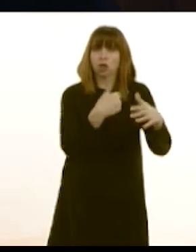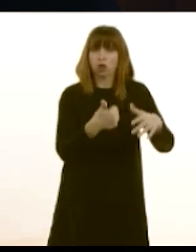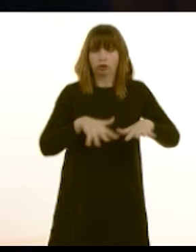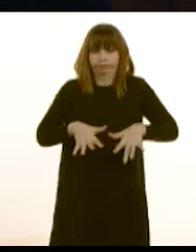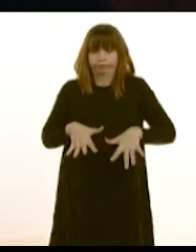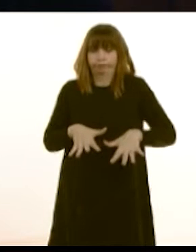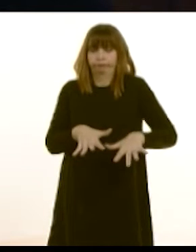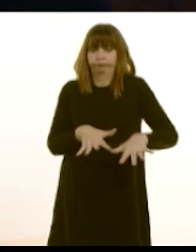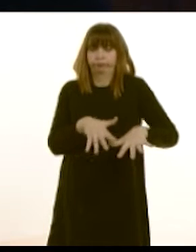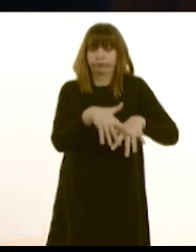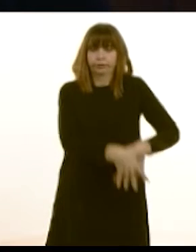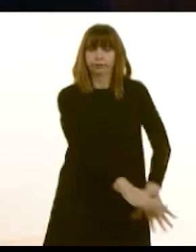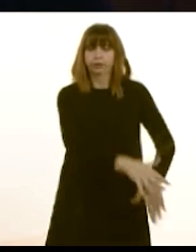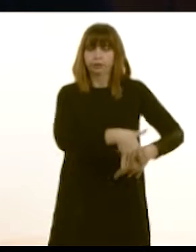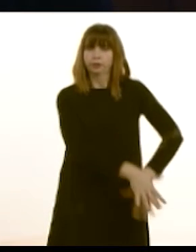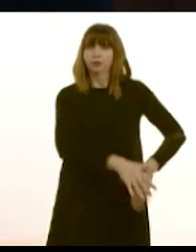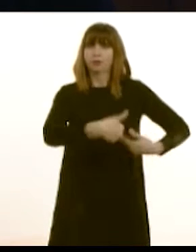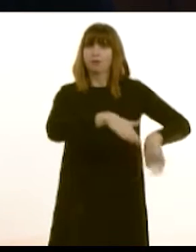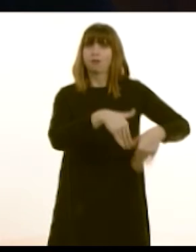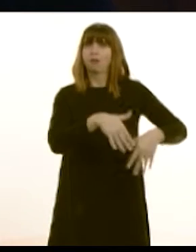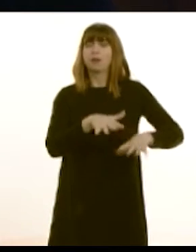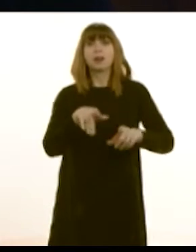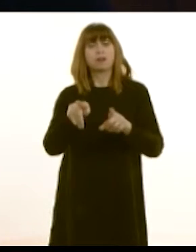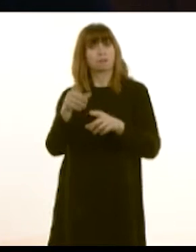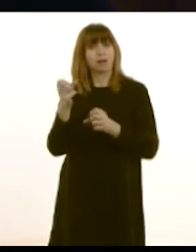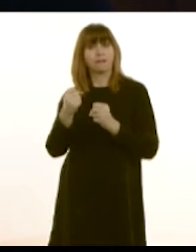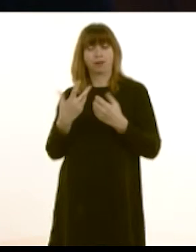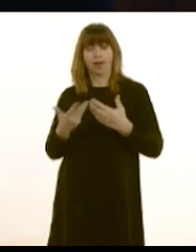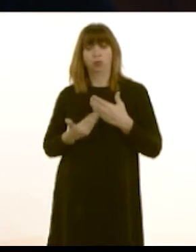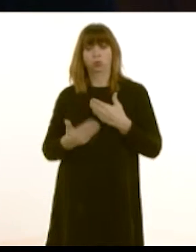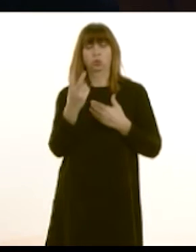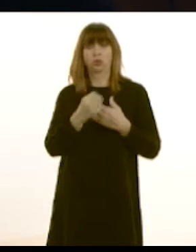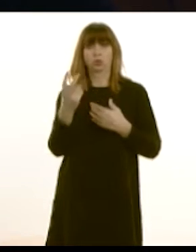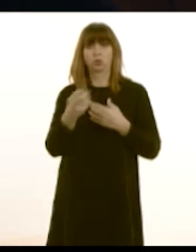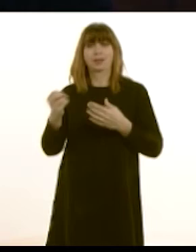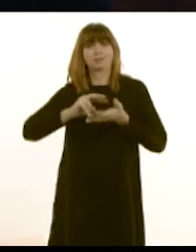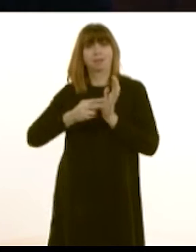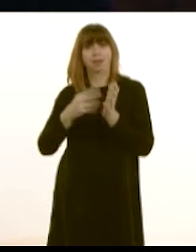flood-risk zones across Wales between now and 2020, but what plans does the Welsh Government